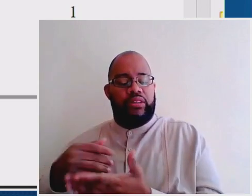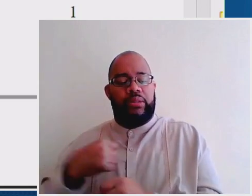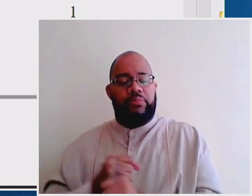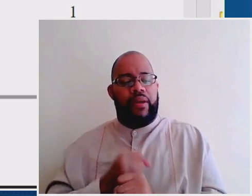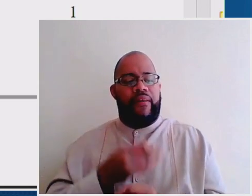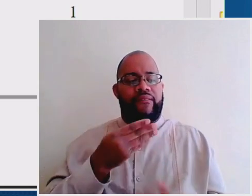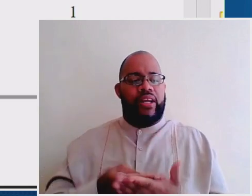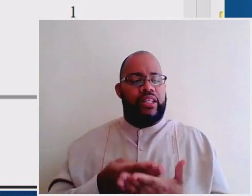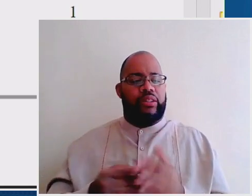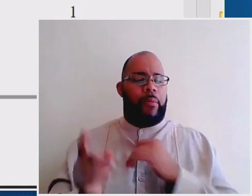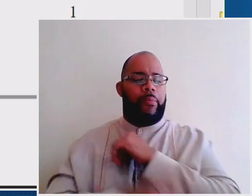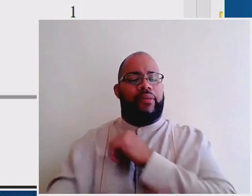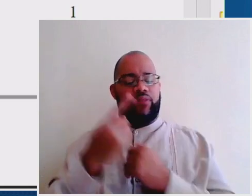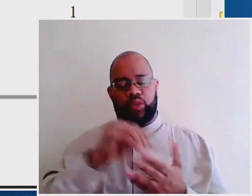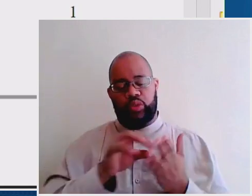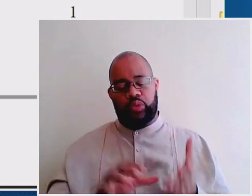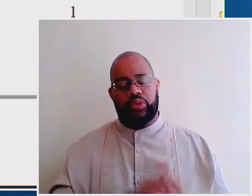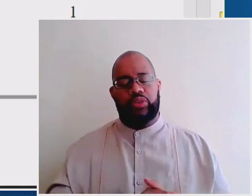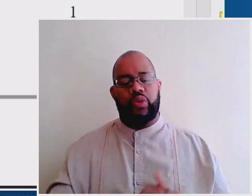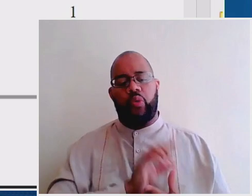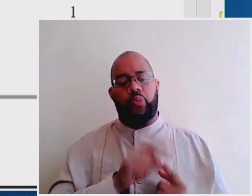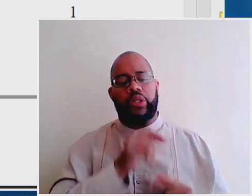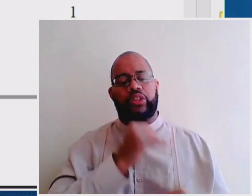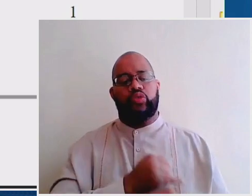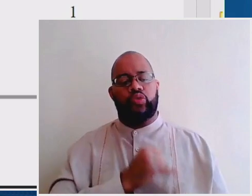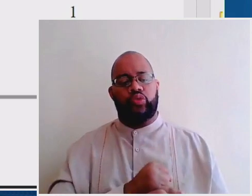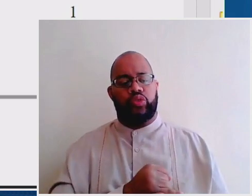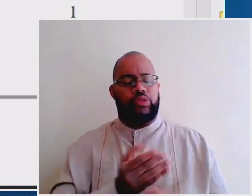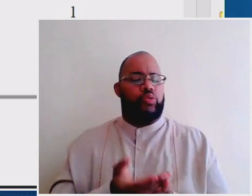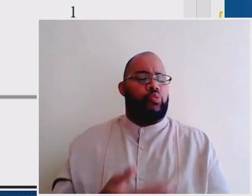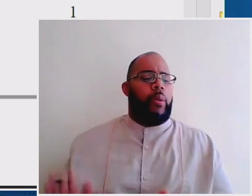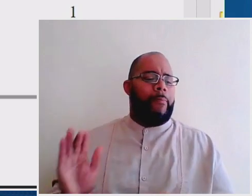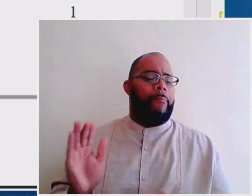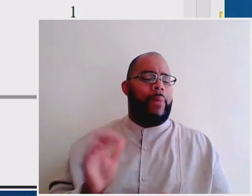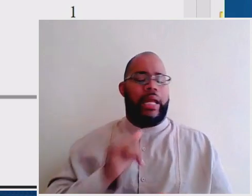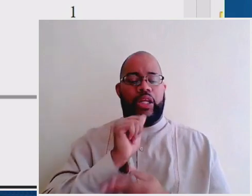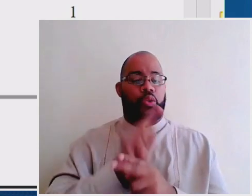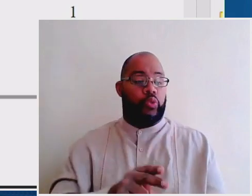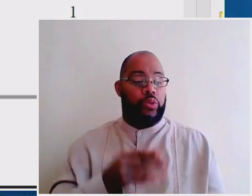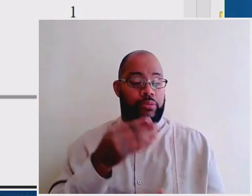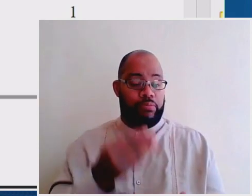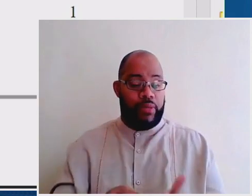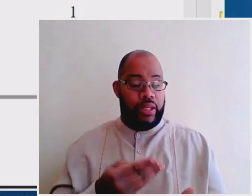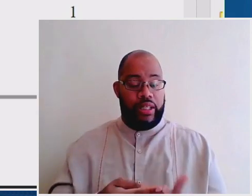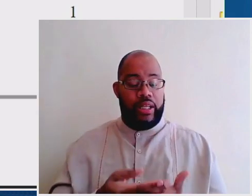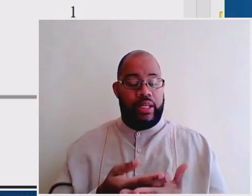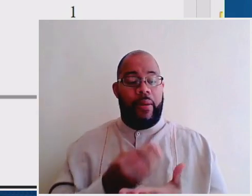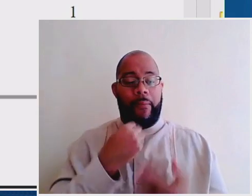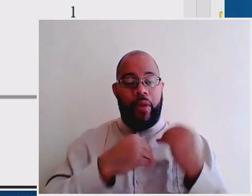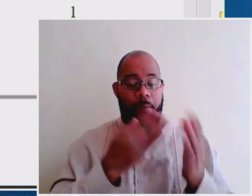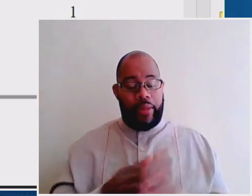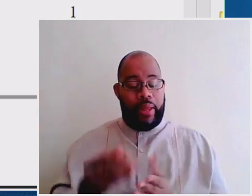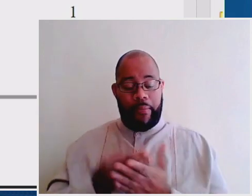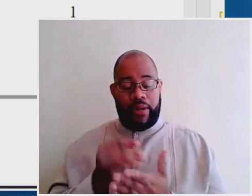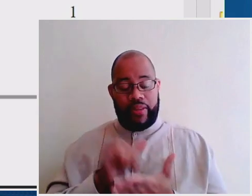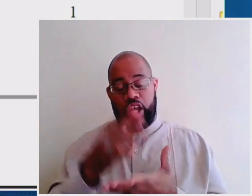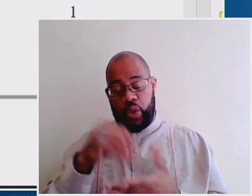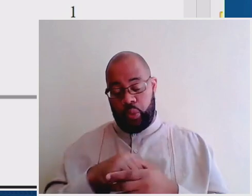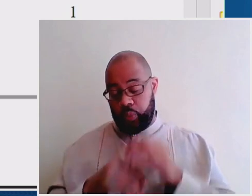for students when institutions sweep unused meal plan dollars that include Title IV funds.